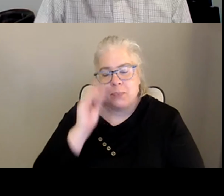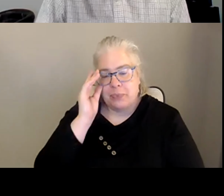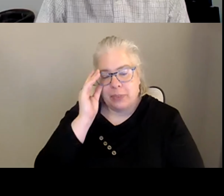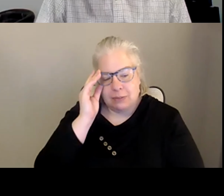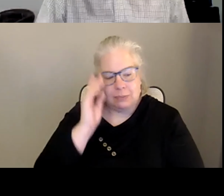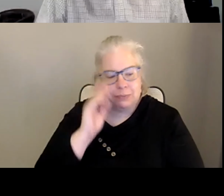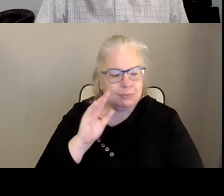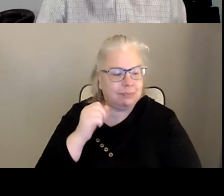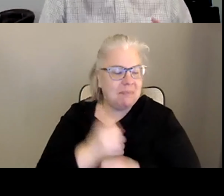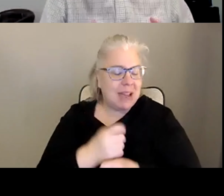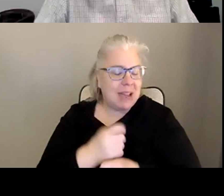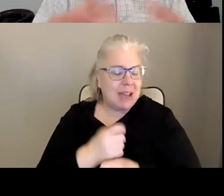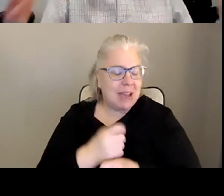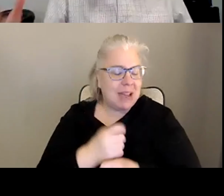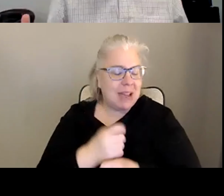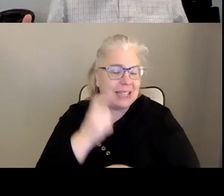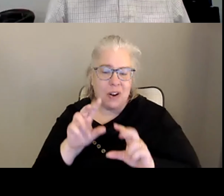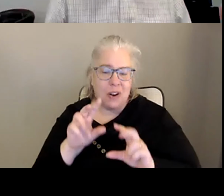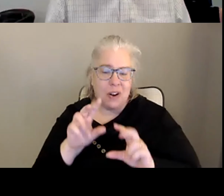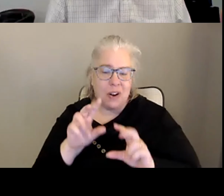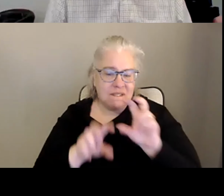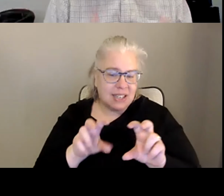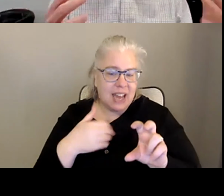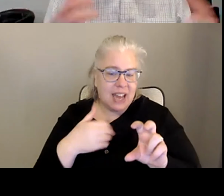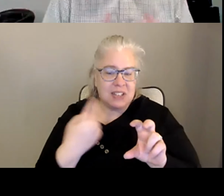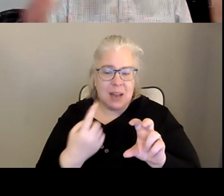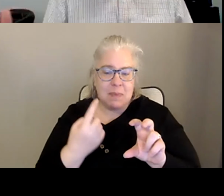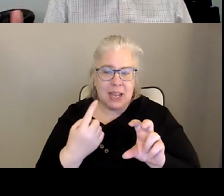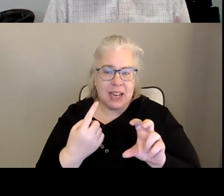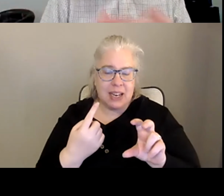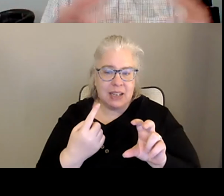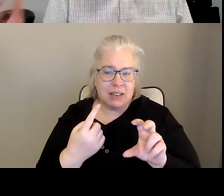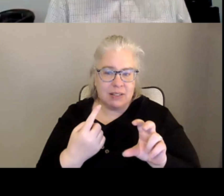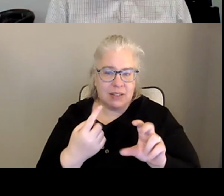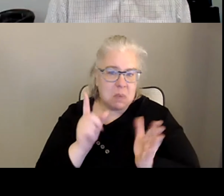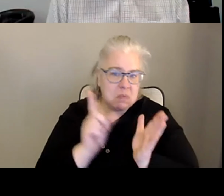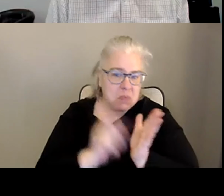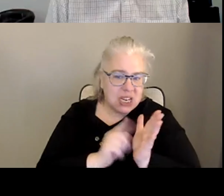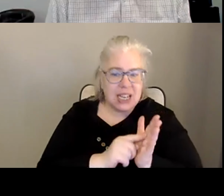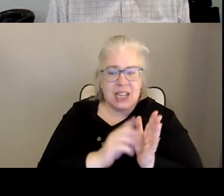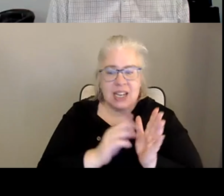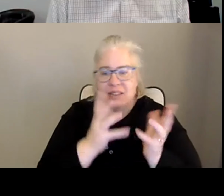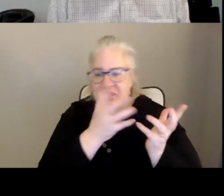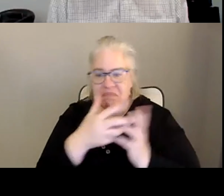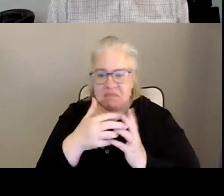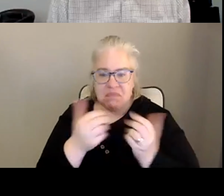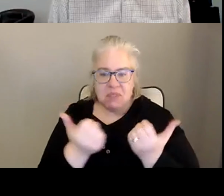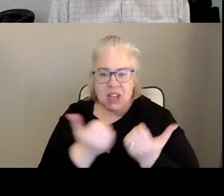That makes sense. I mean, if you're investing to have something put together or in printed, and those kinds of things you would think that you wouldn't want